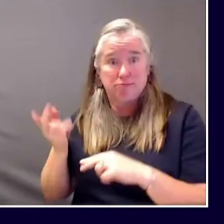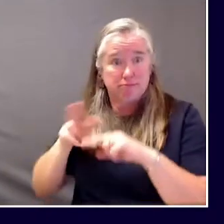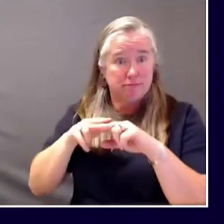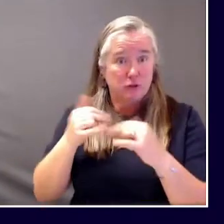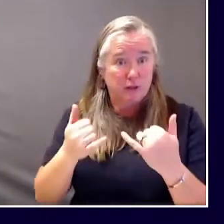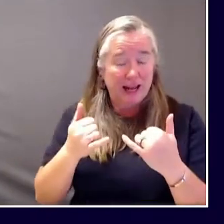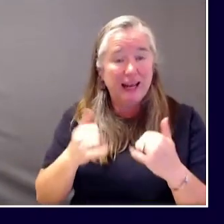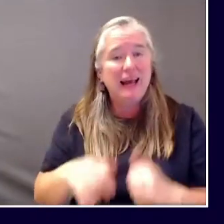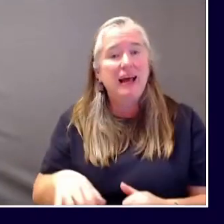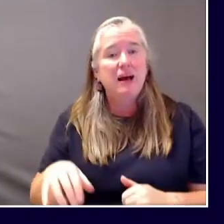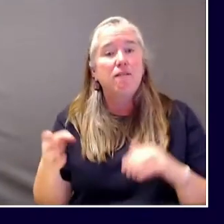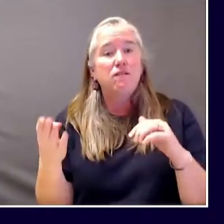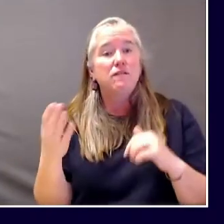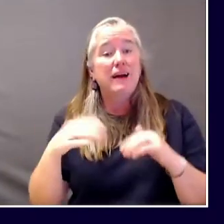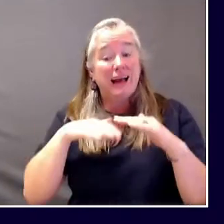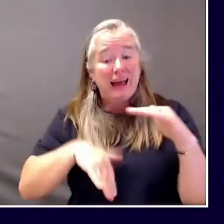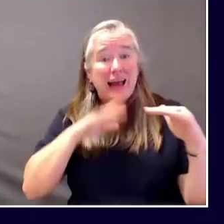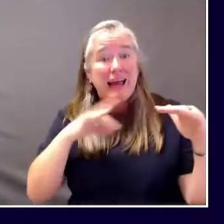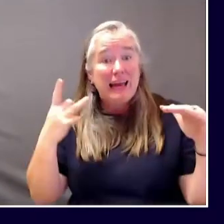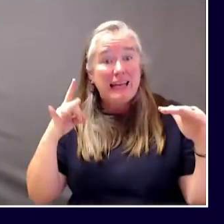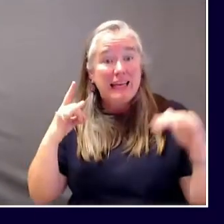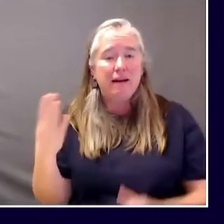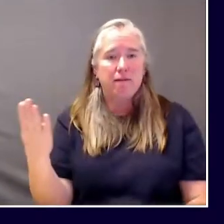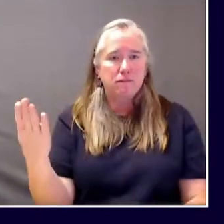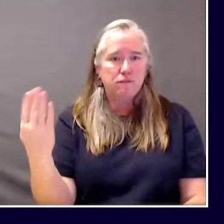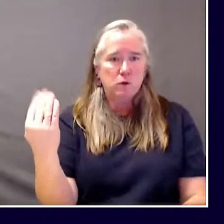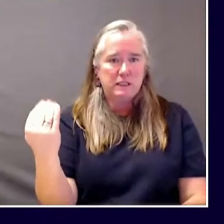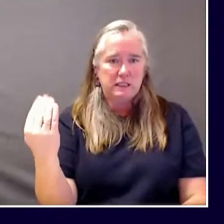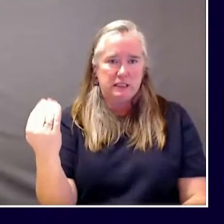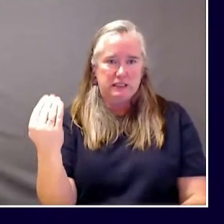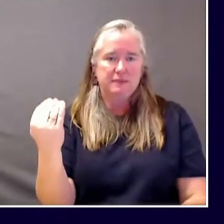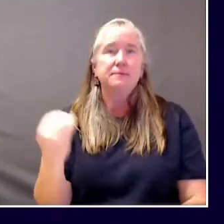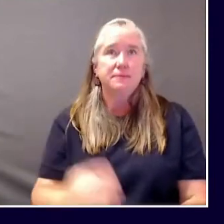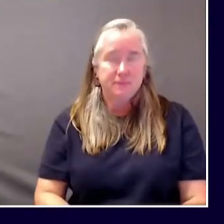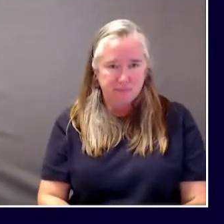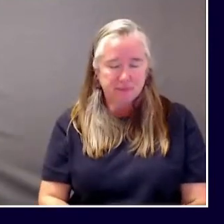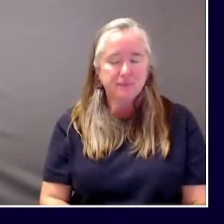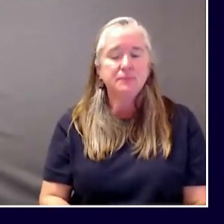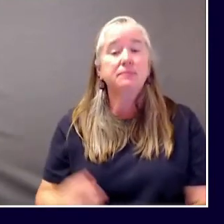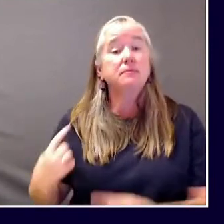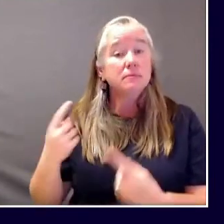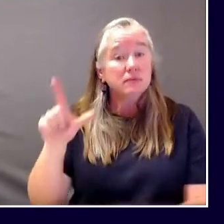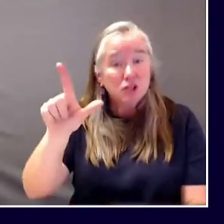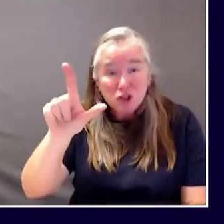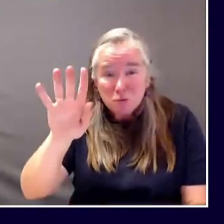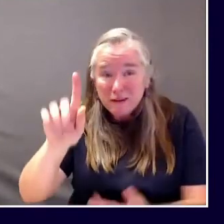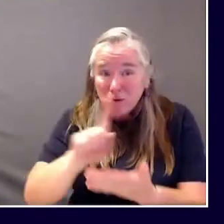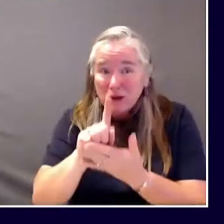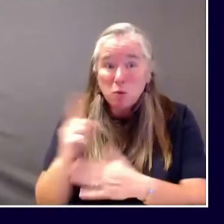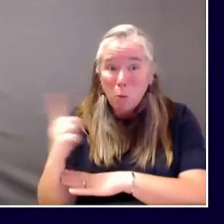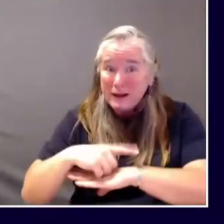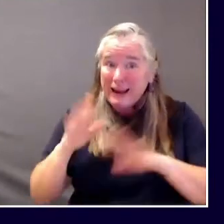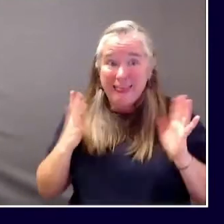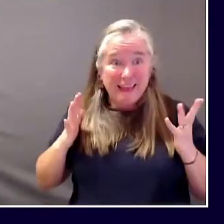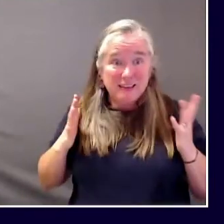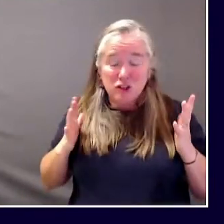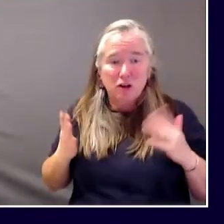of eighteen in addition just in the past